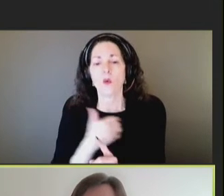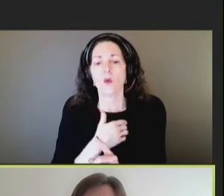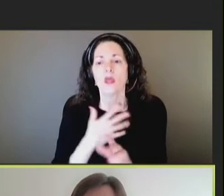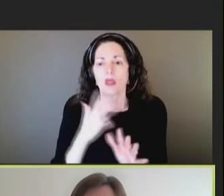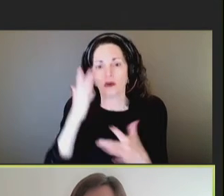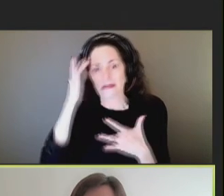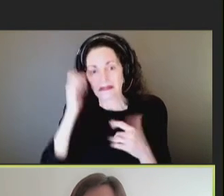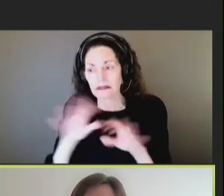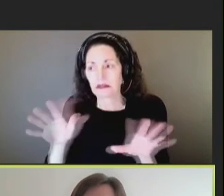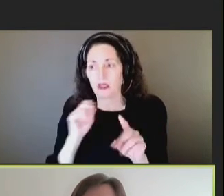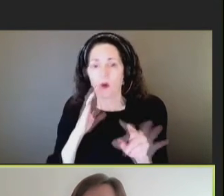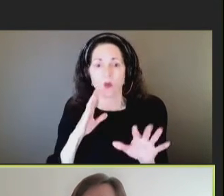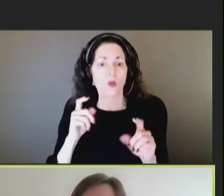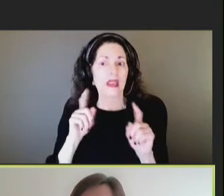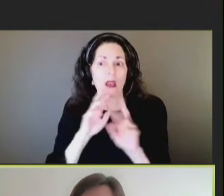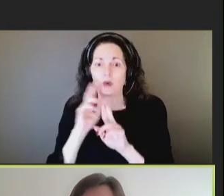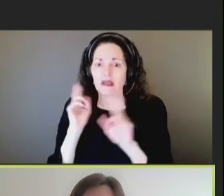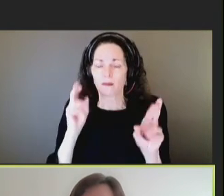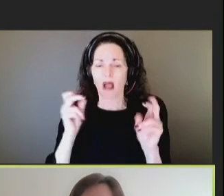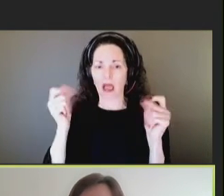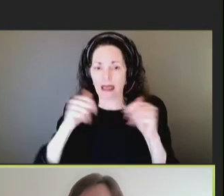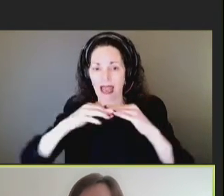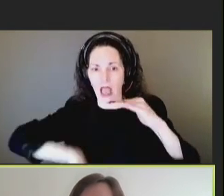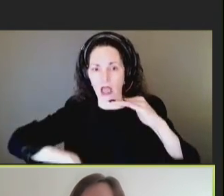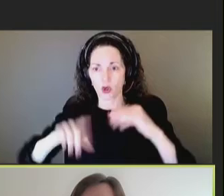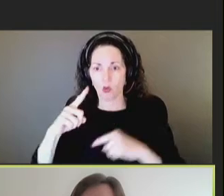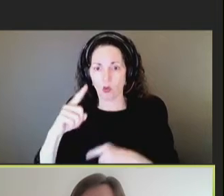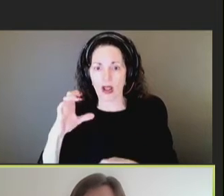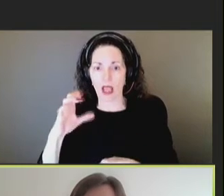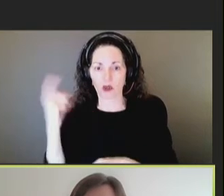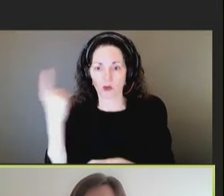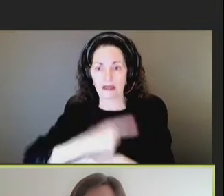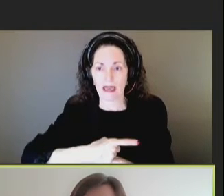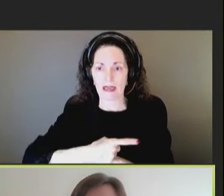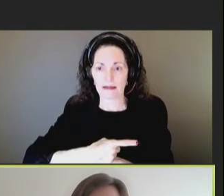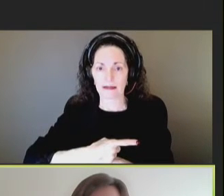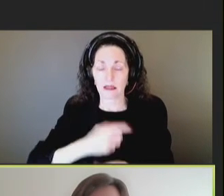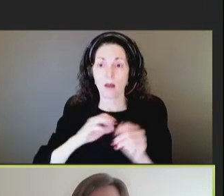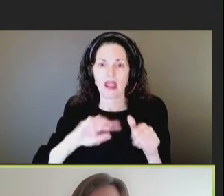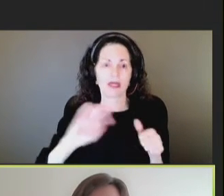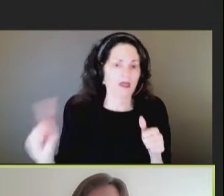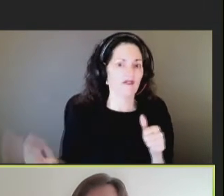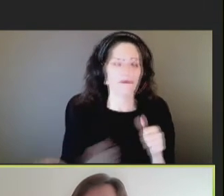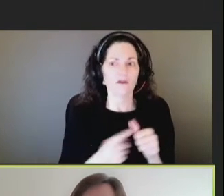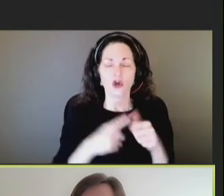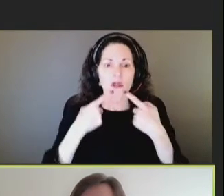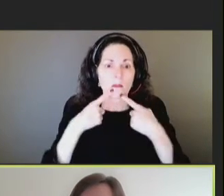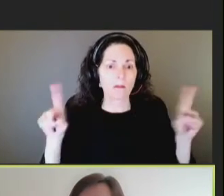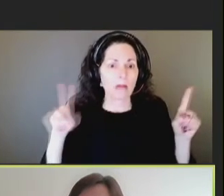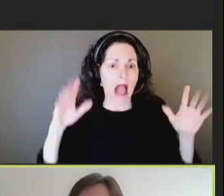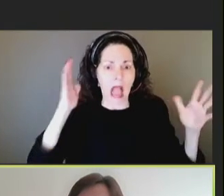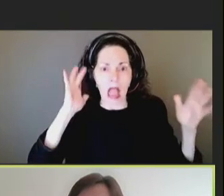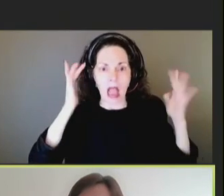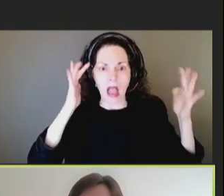100 days, 100 days from the declaration of pandemic to having a registered vaccine.